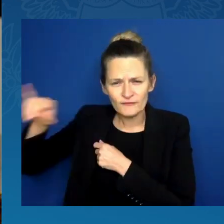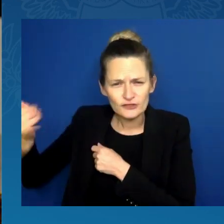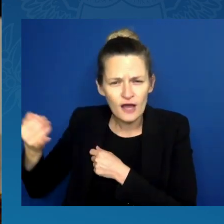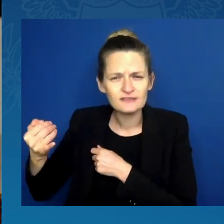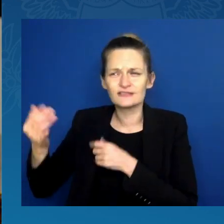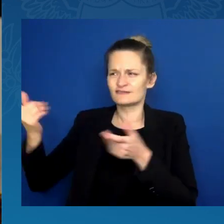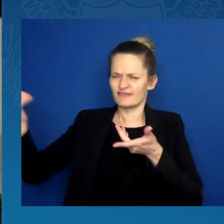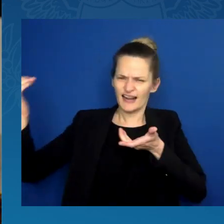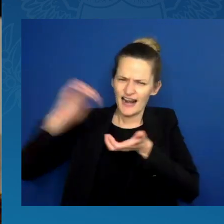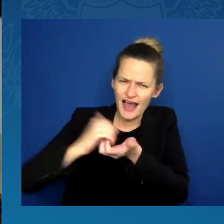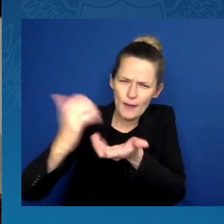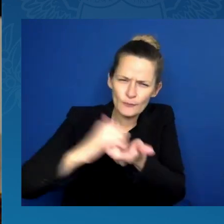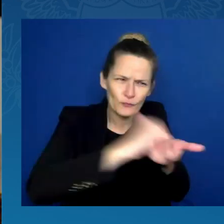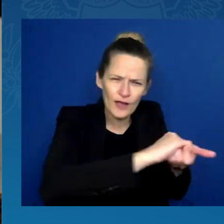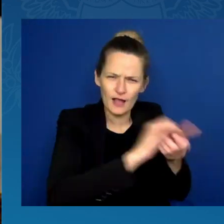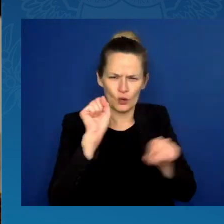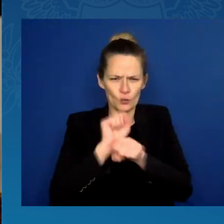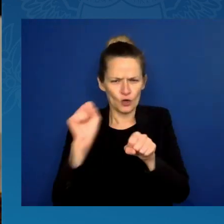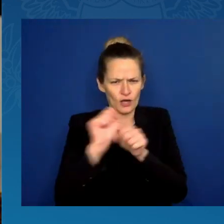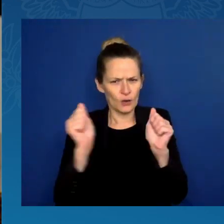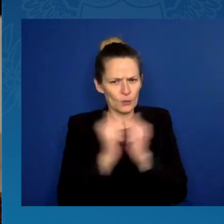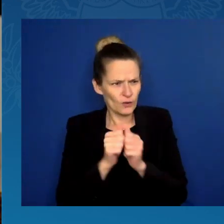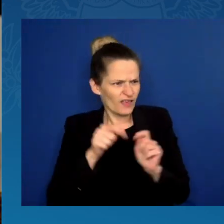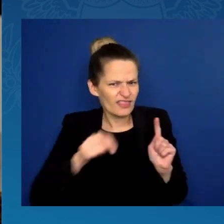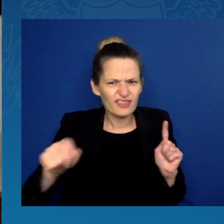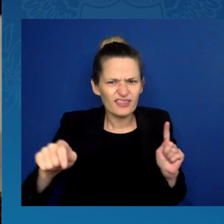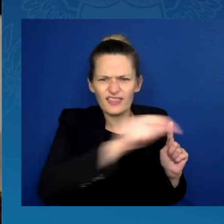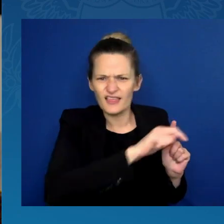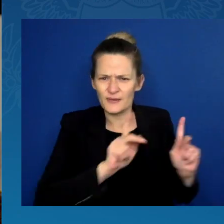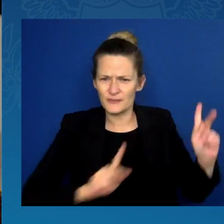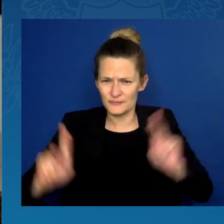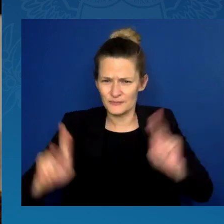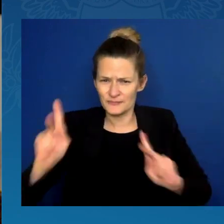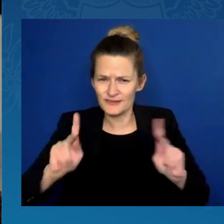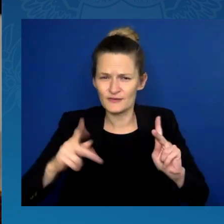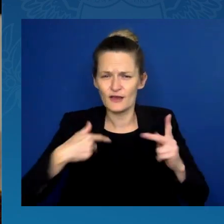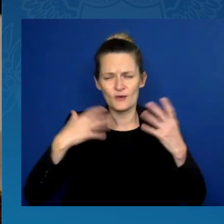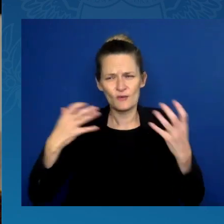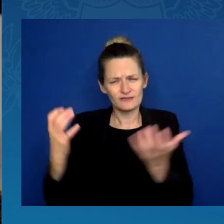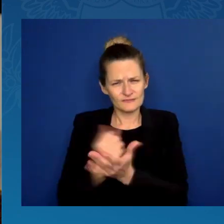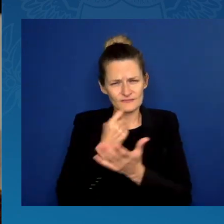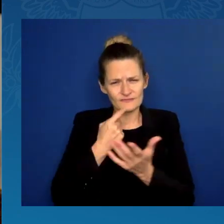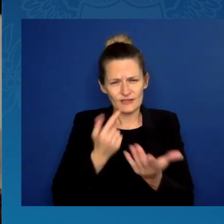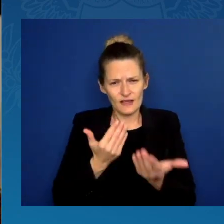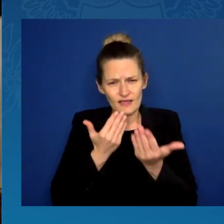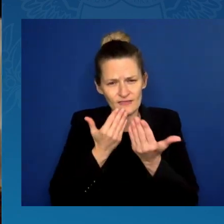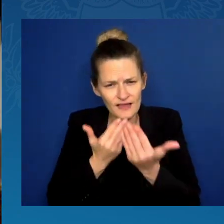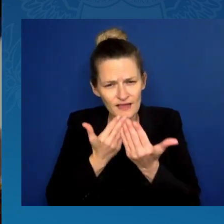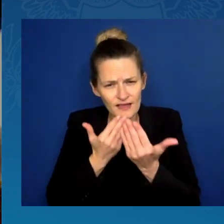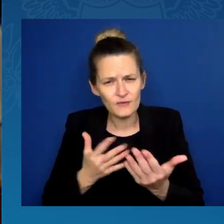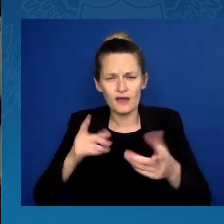So, with that again, I thank you all and I look forward to our discussion. And I will now turn it over to Julie Rodriguez.